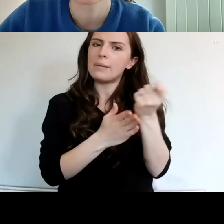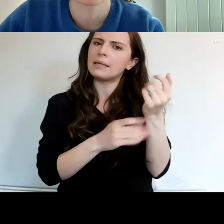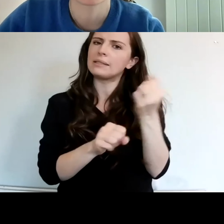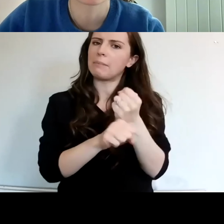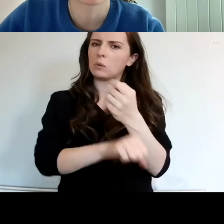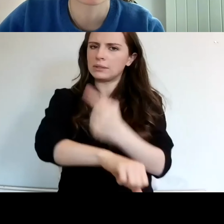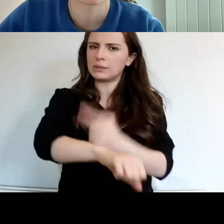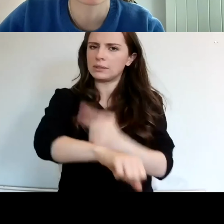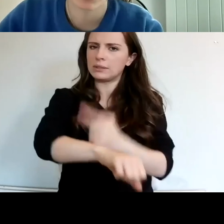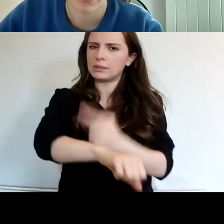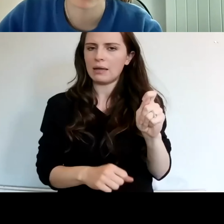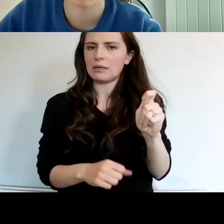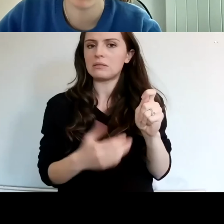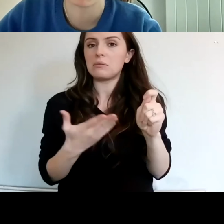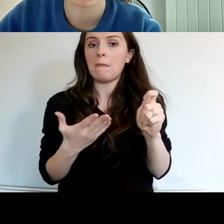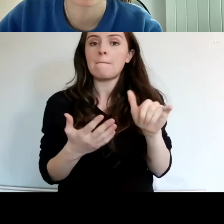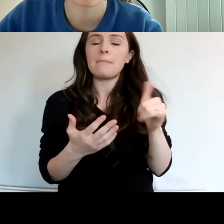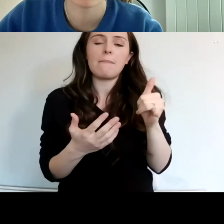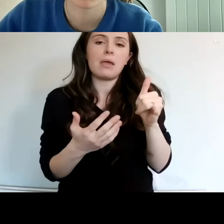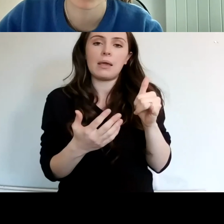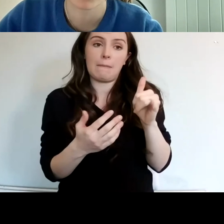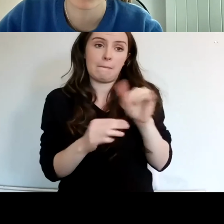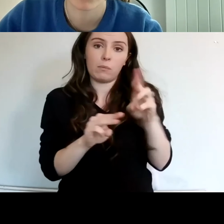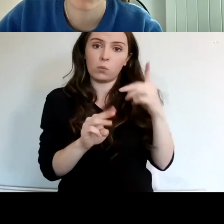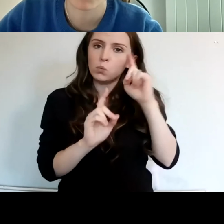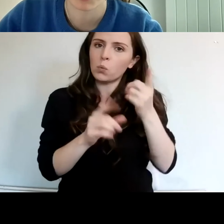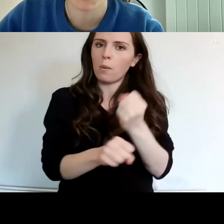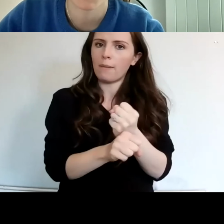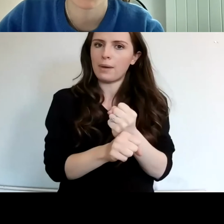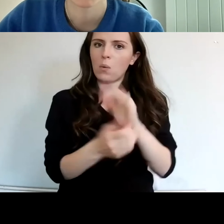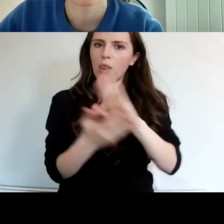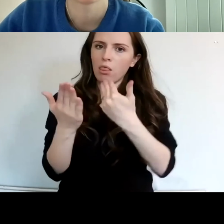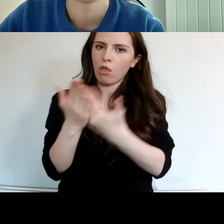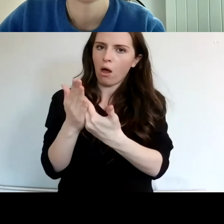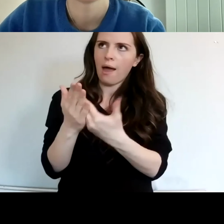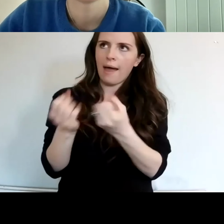showing maybe a lack of knowledge of their rights